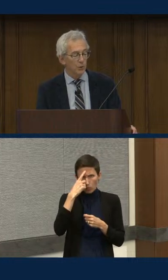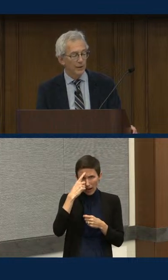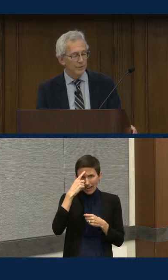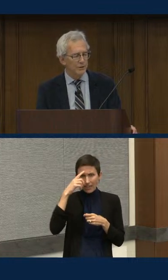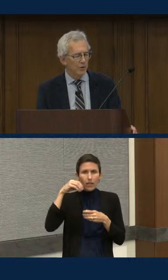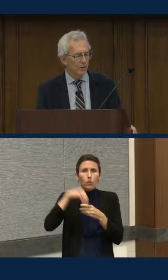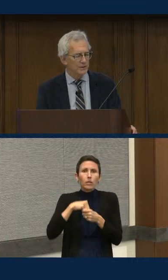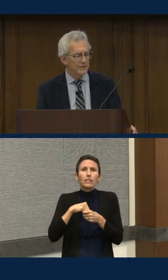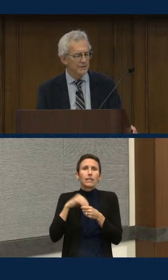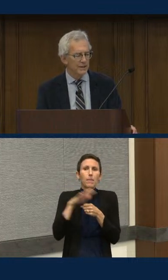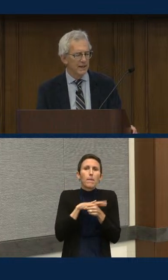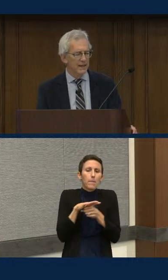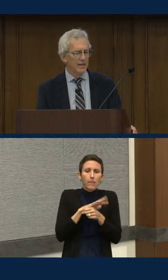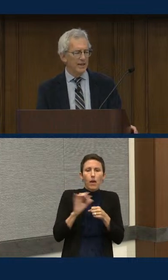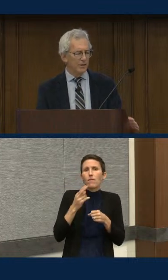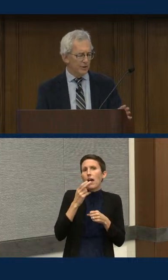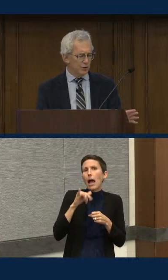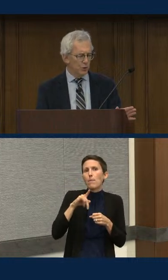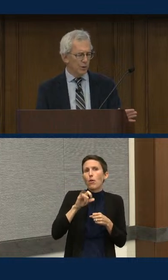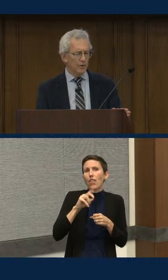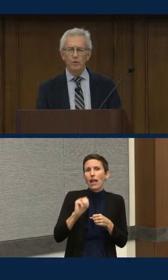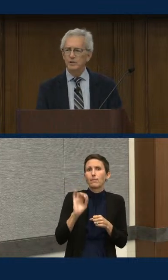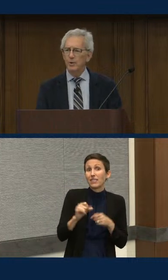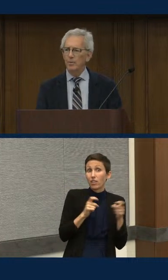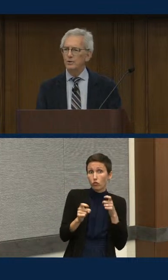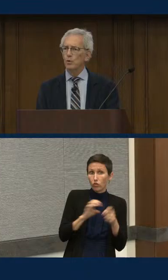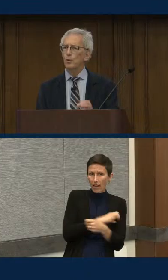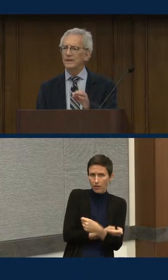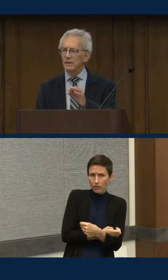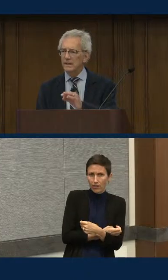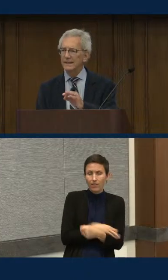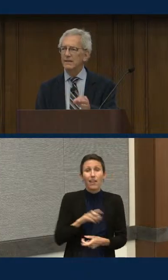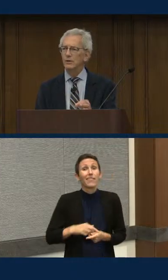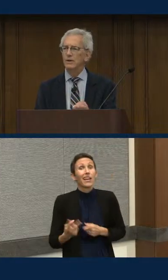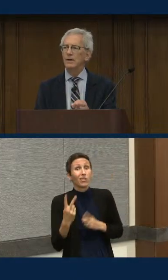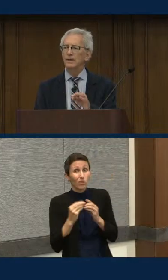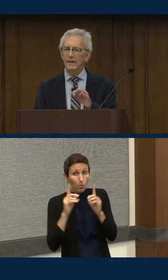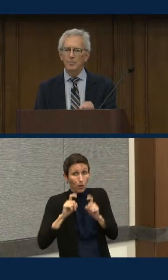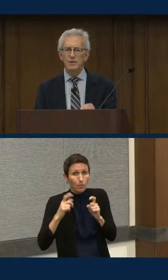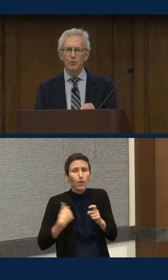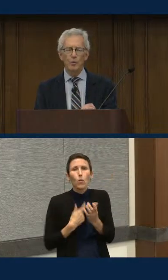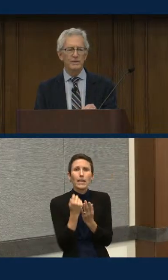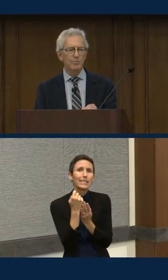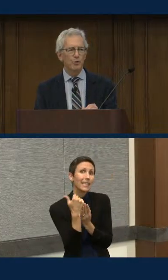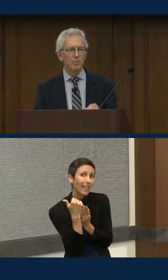were thought to control energy homeostasis and the two critical